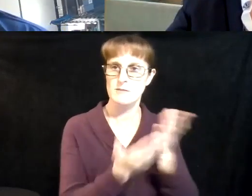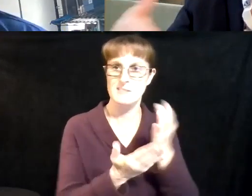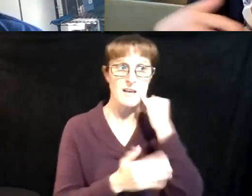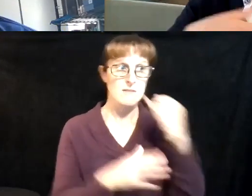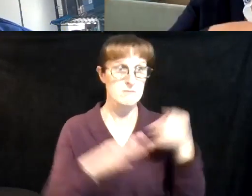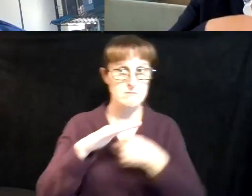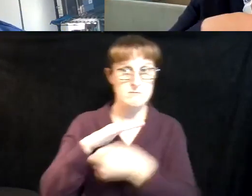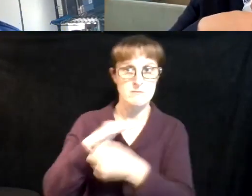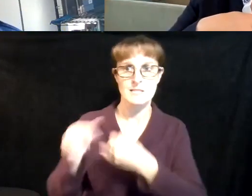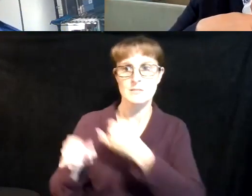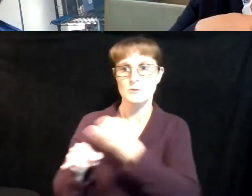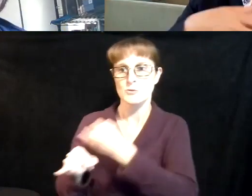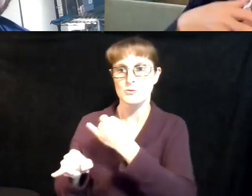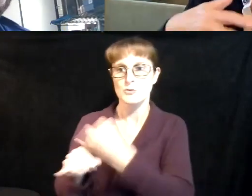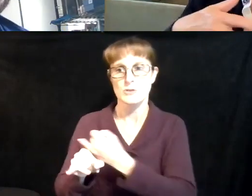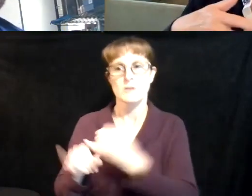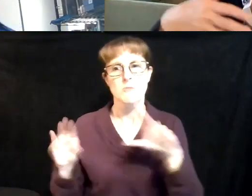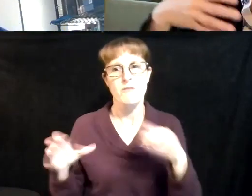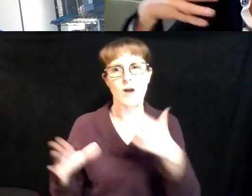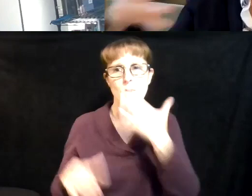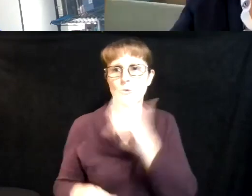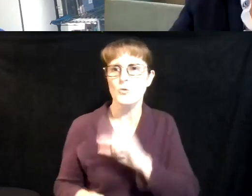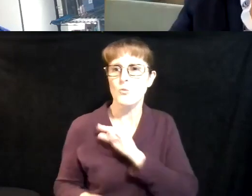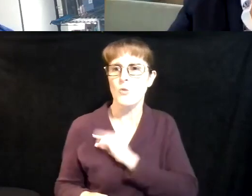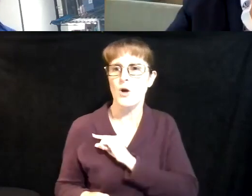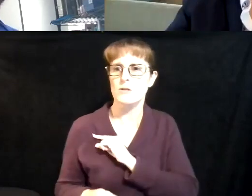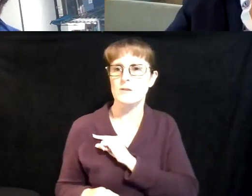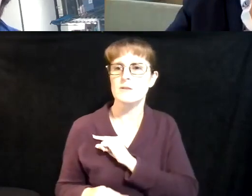I also know that there are people that think it's impossible to offer